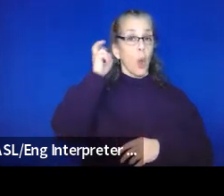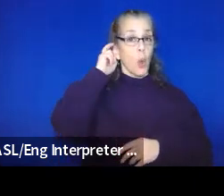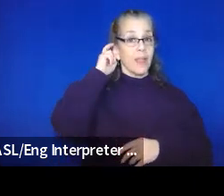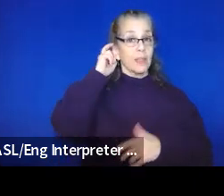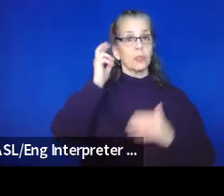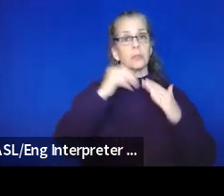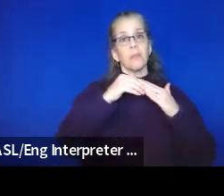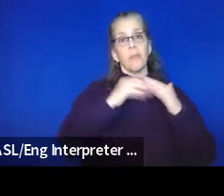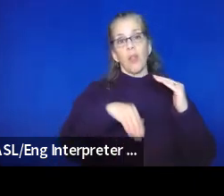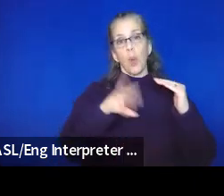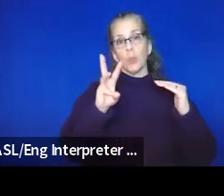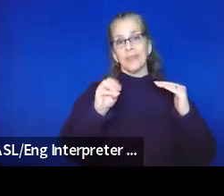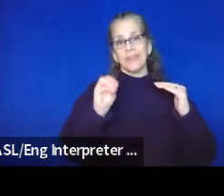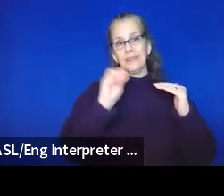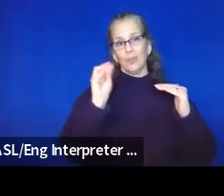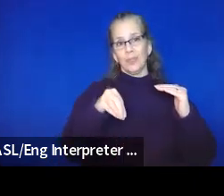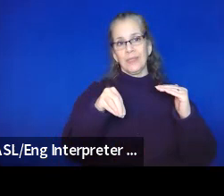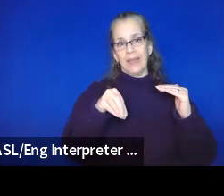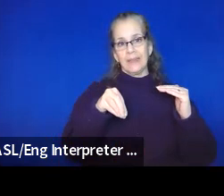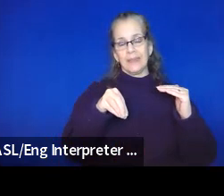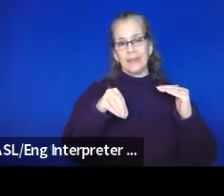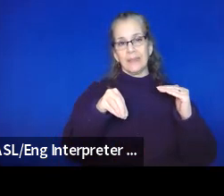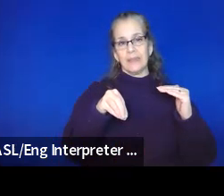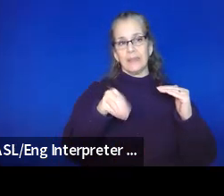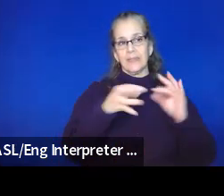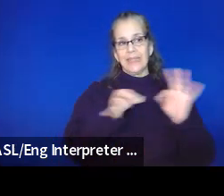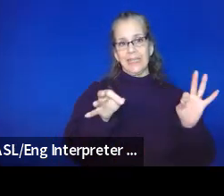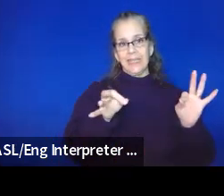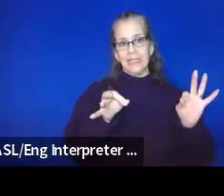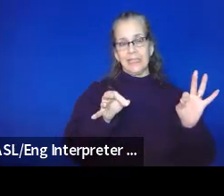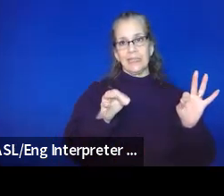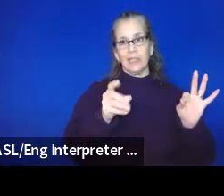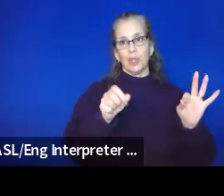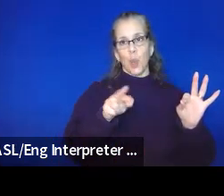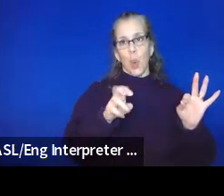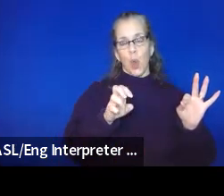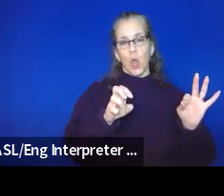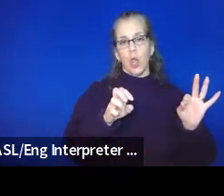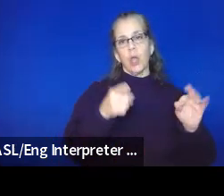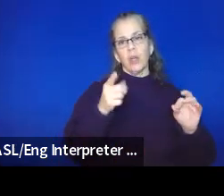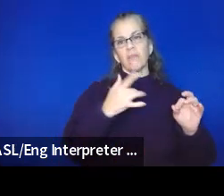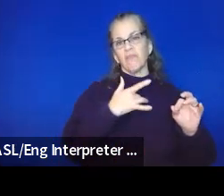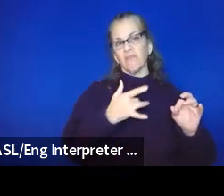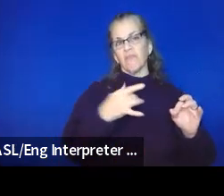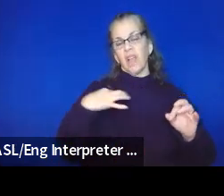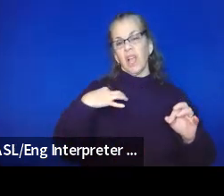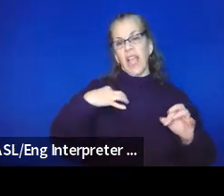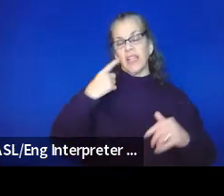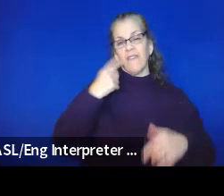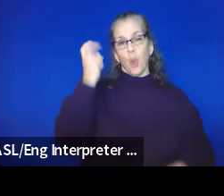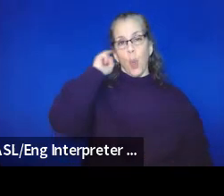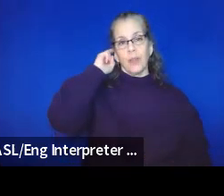generally a candidate. And the word recognition score of 62% is a